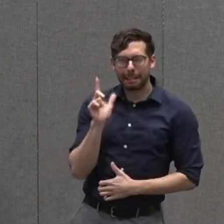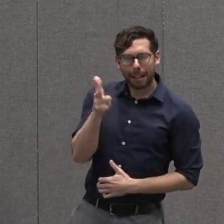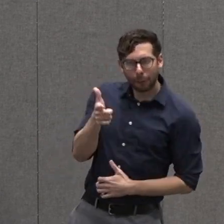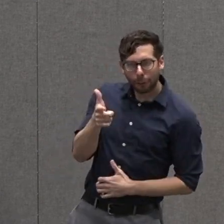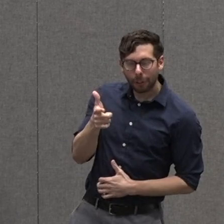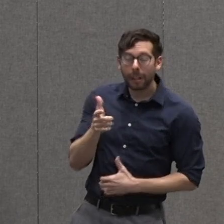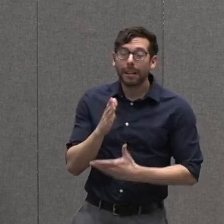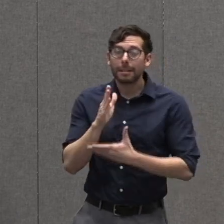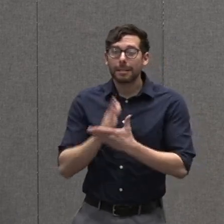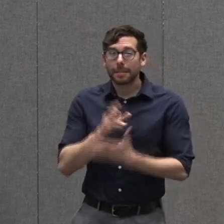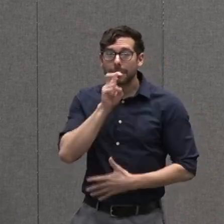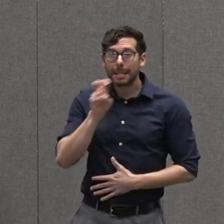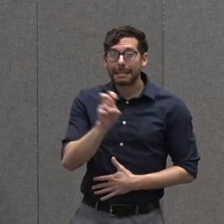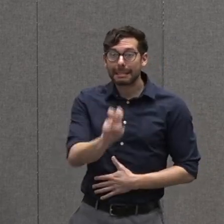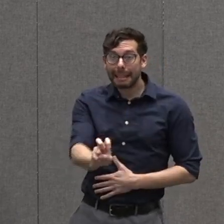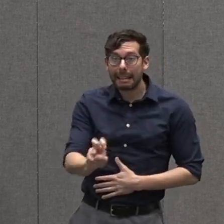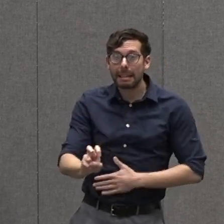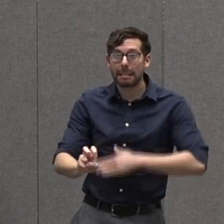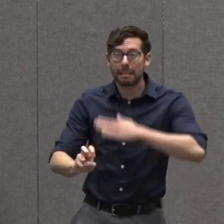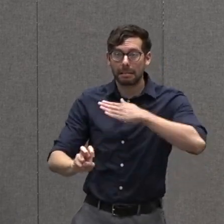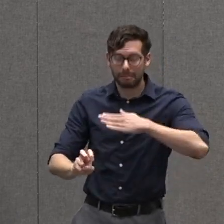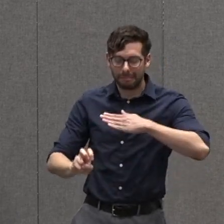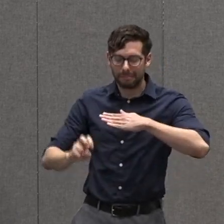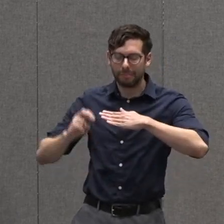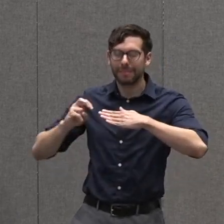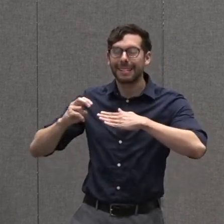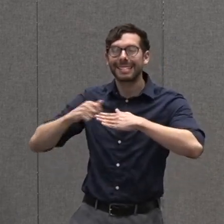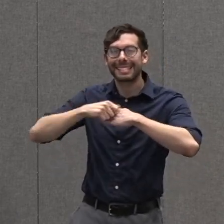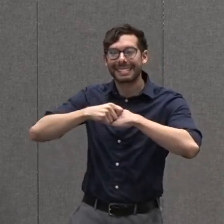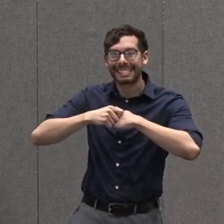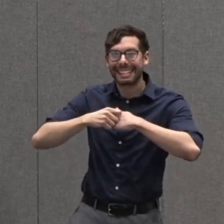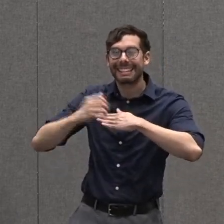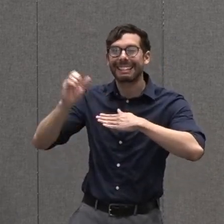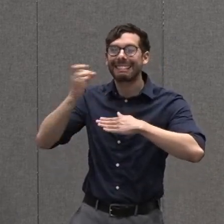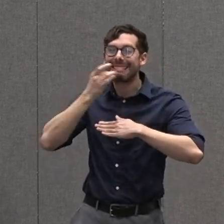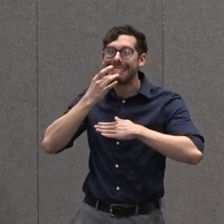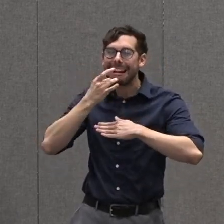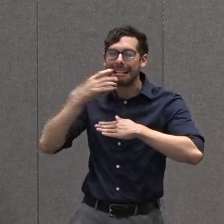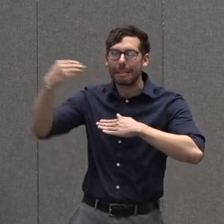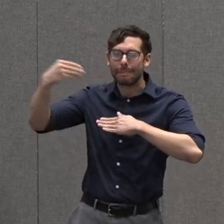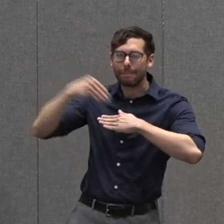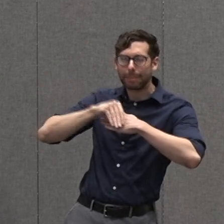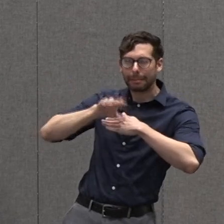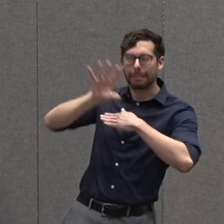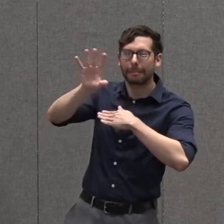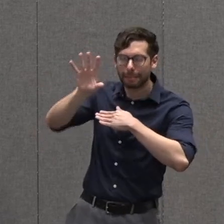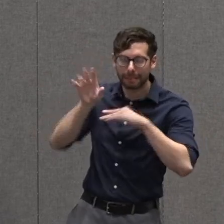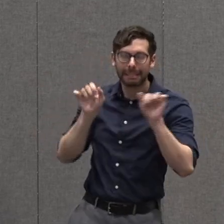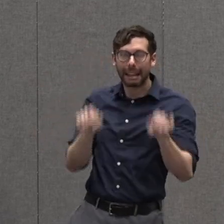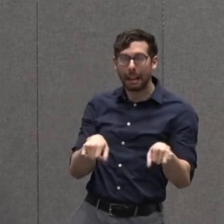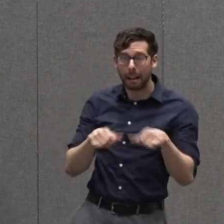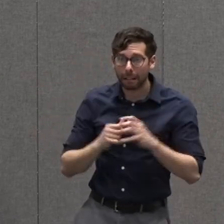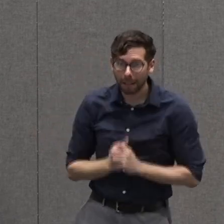They reflect light in special ways. Now, this one I notice on the shed skin, I don't know, boys and girls, if you can see this,